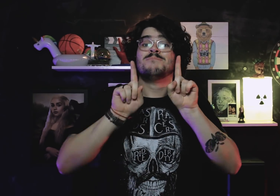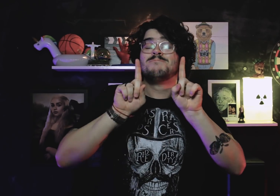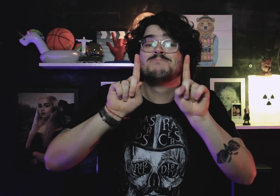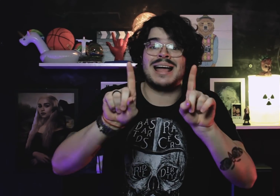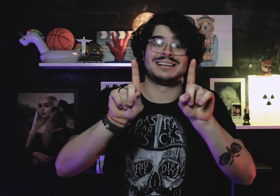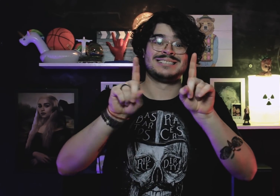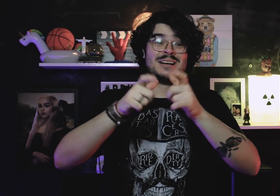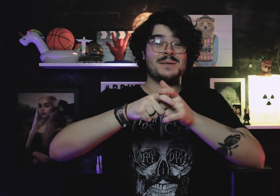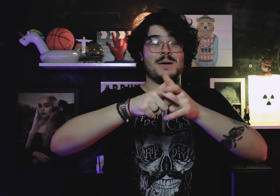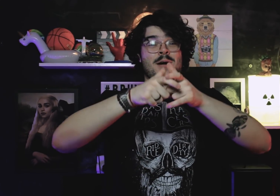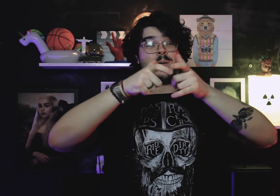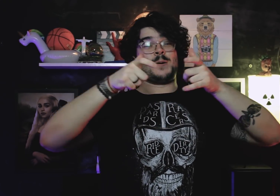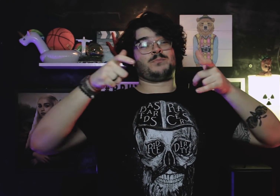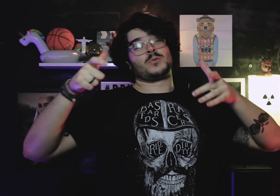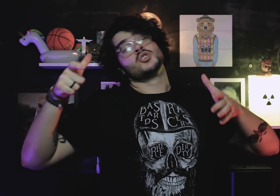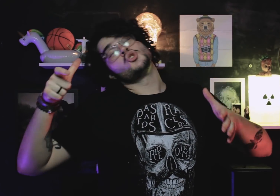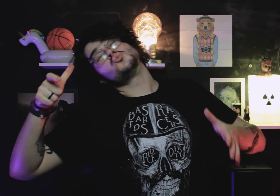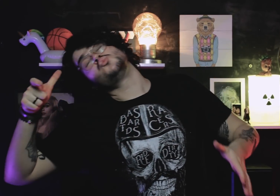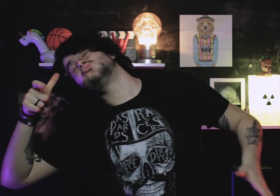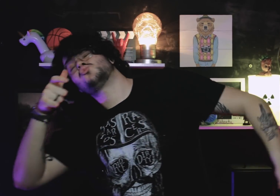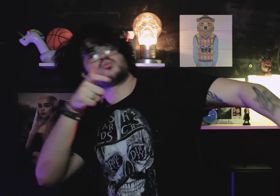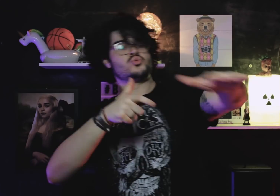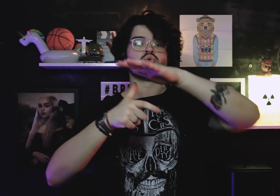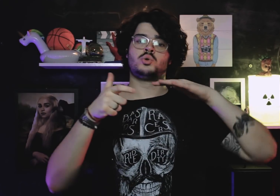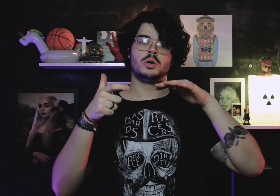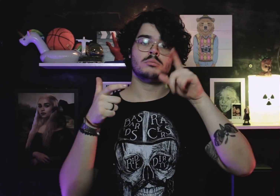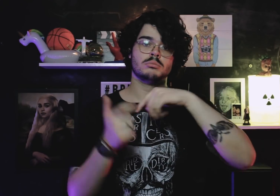but most of them were ... Red-